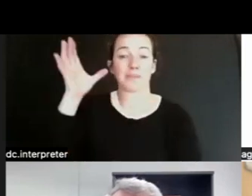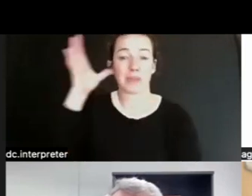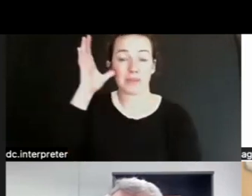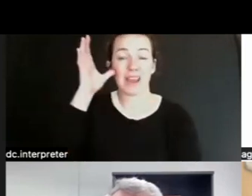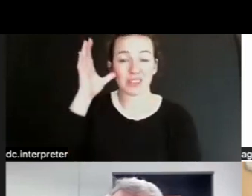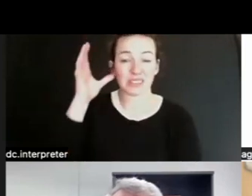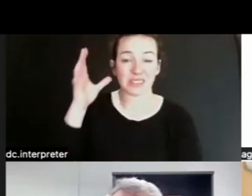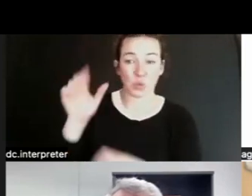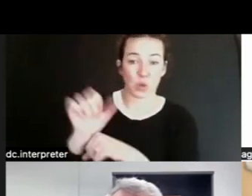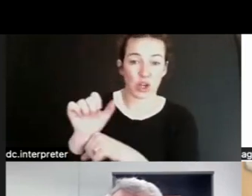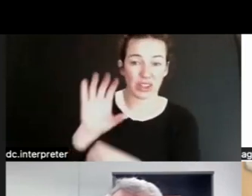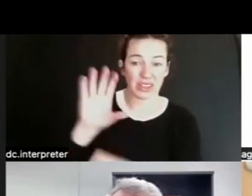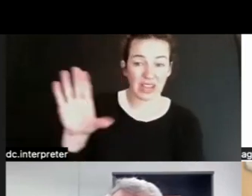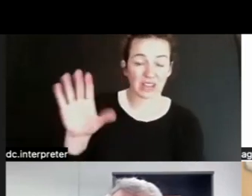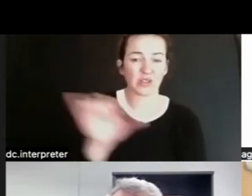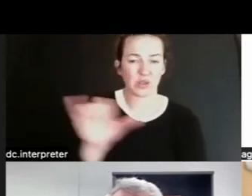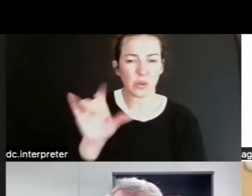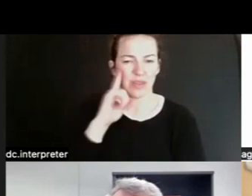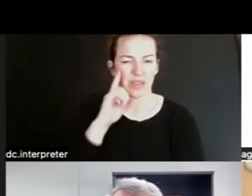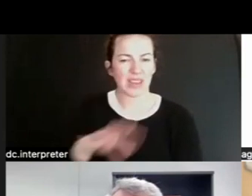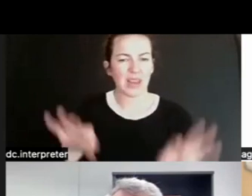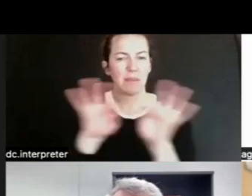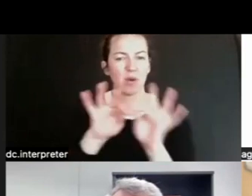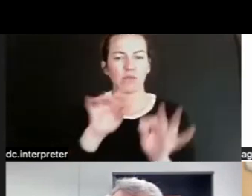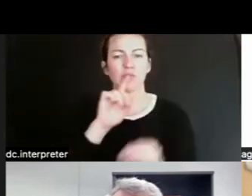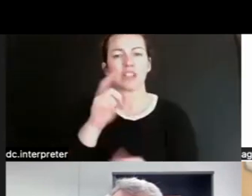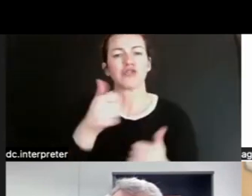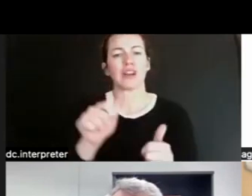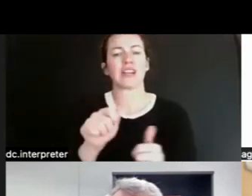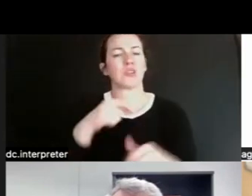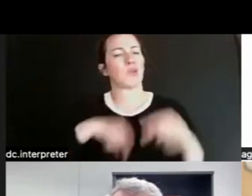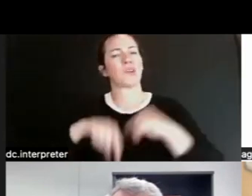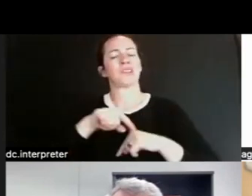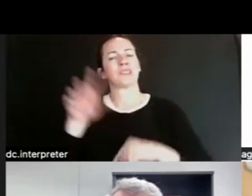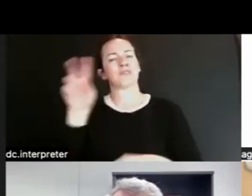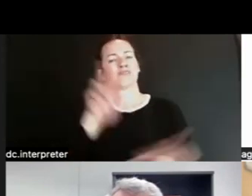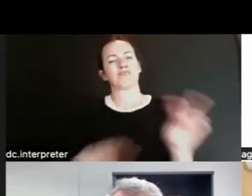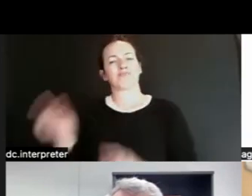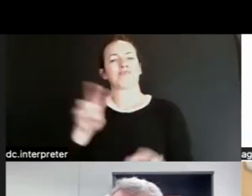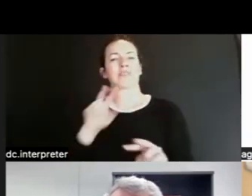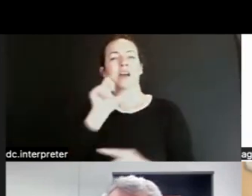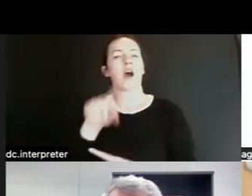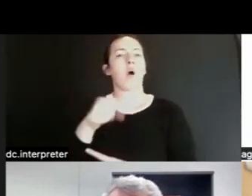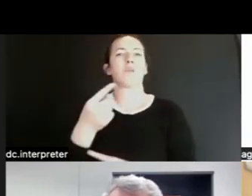I think it's very important and and we actually try to take a step back and not only help you know